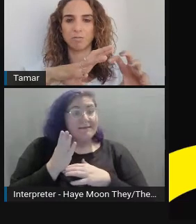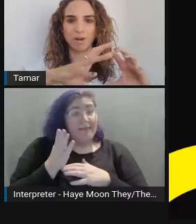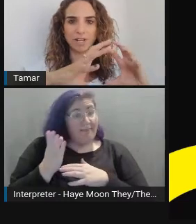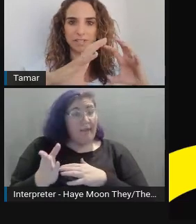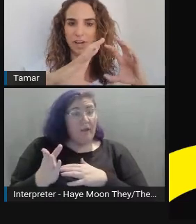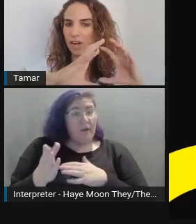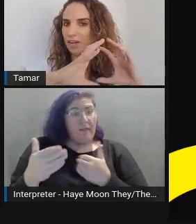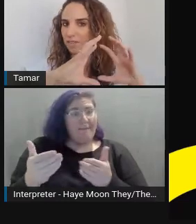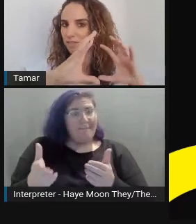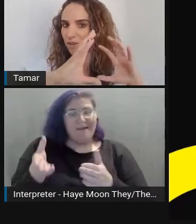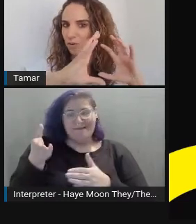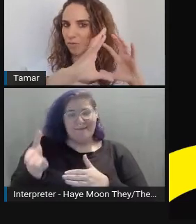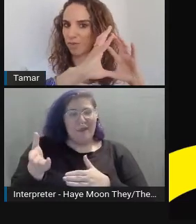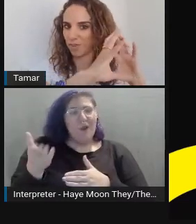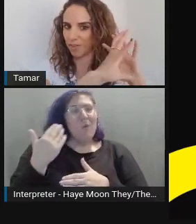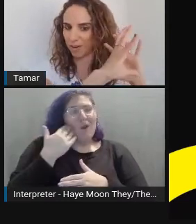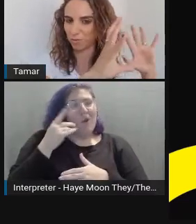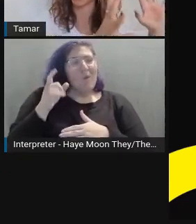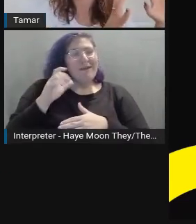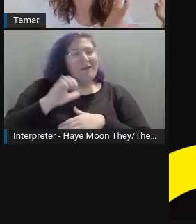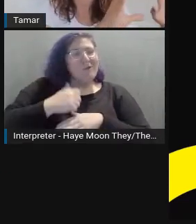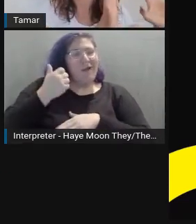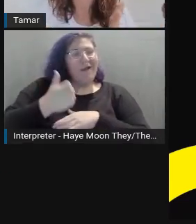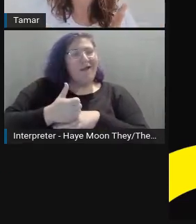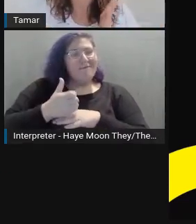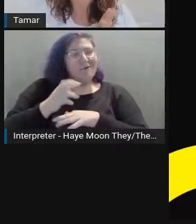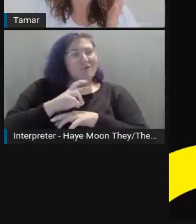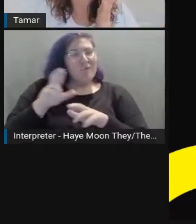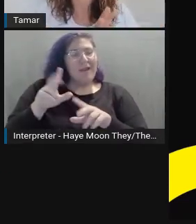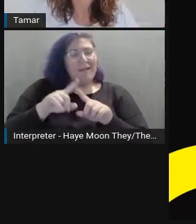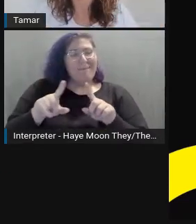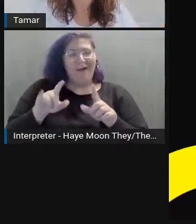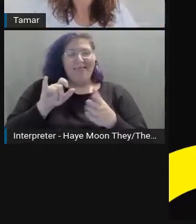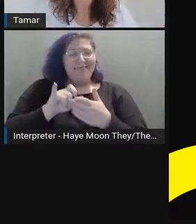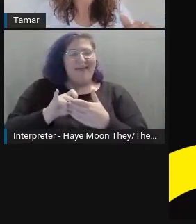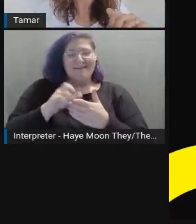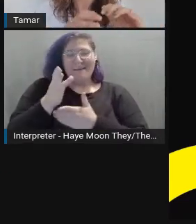but it's kind of that world that we don't really understand.